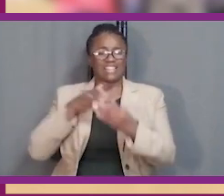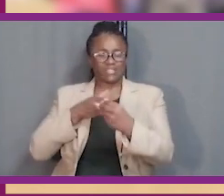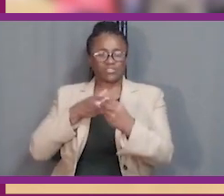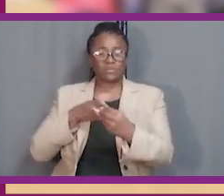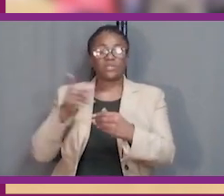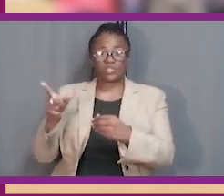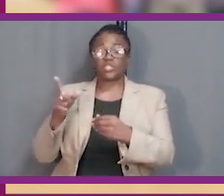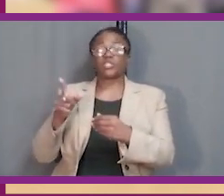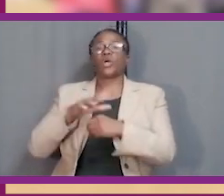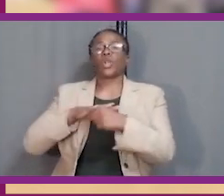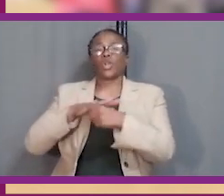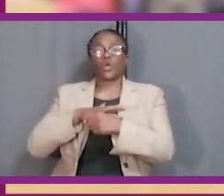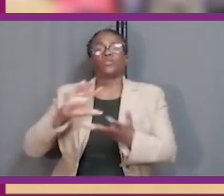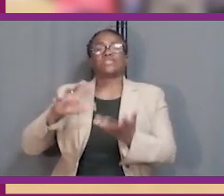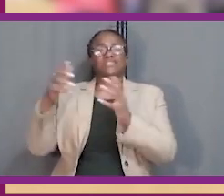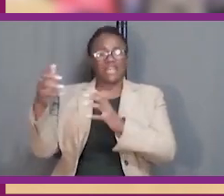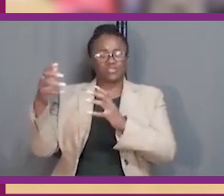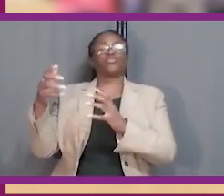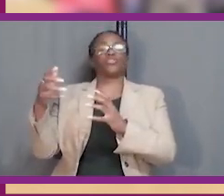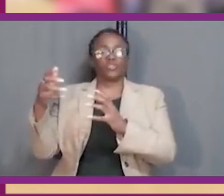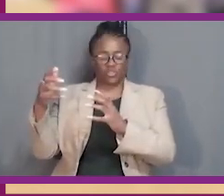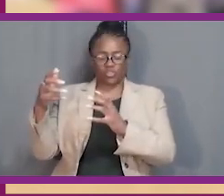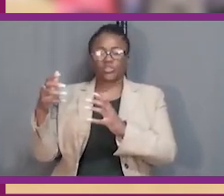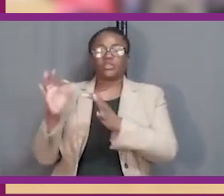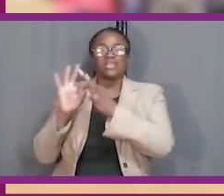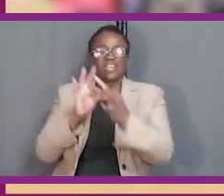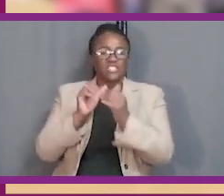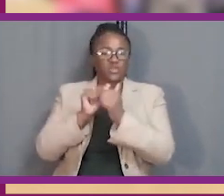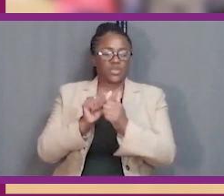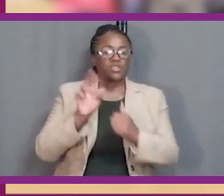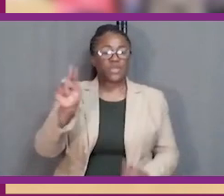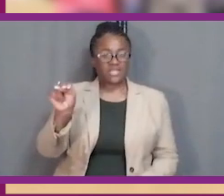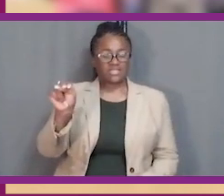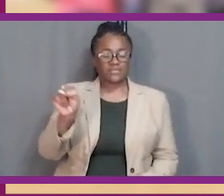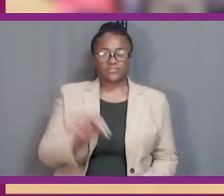rights advocate who participated in our community solutions program fellowship here at The World